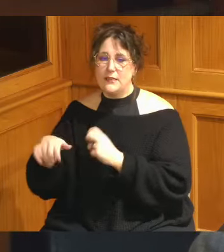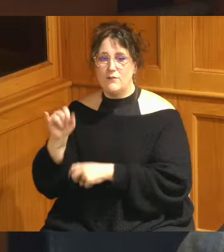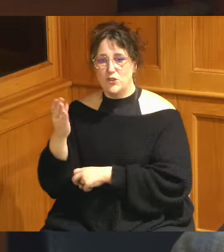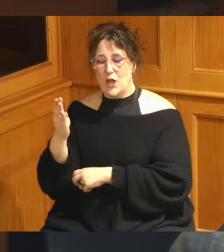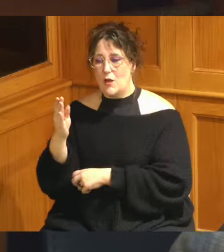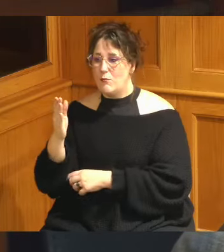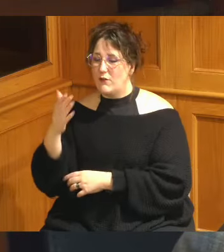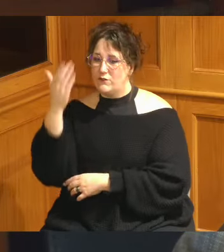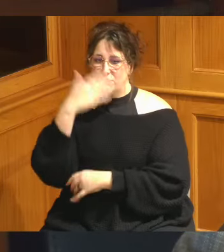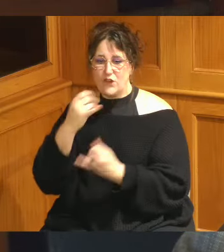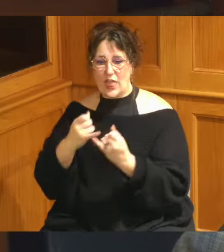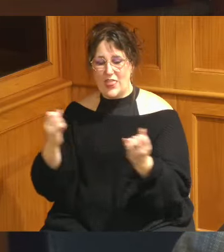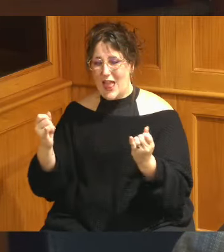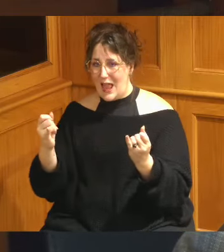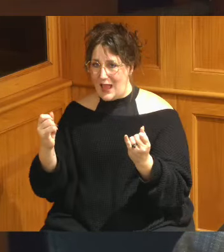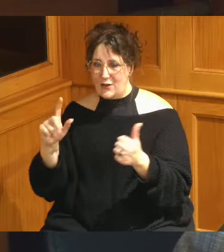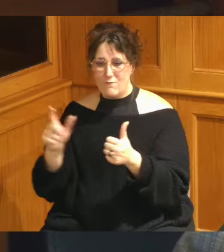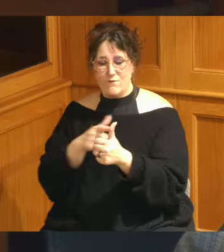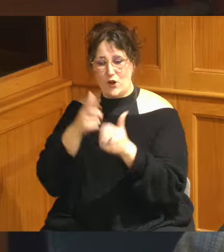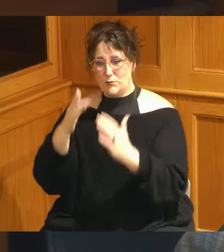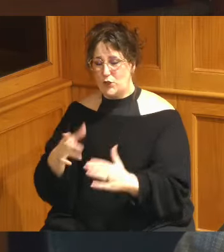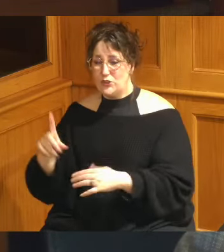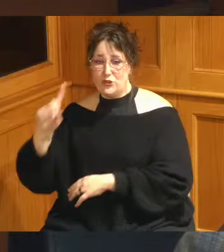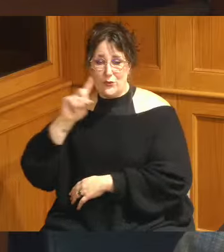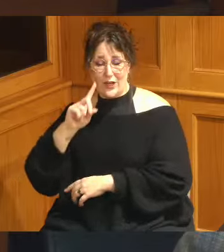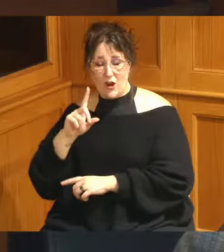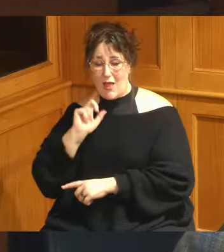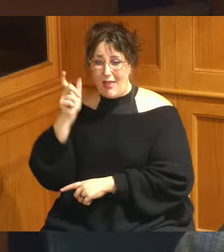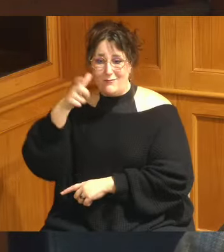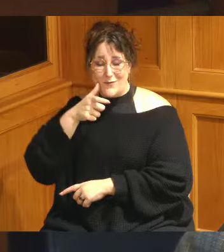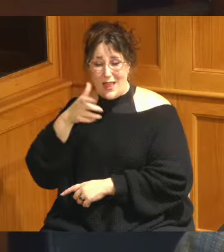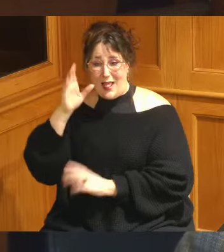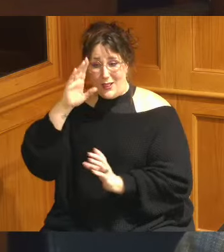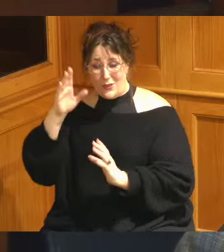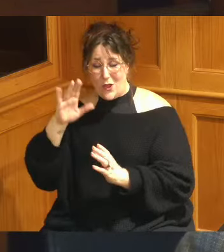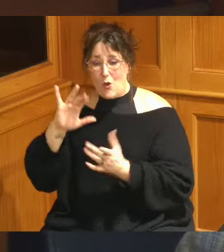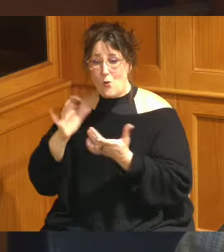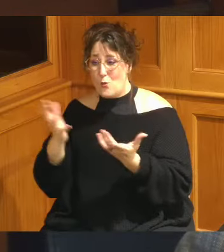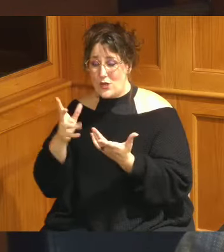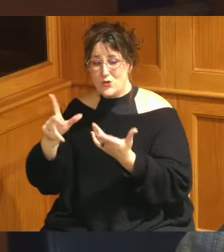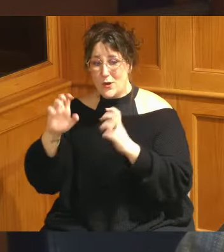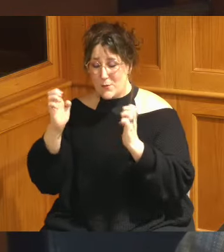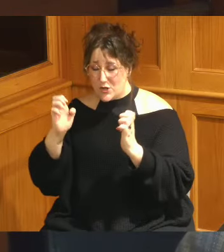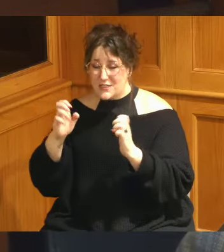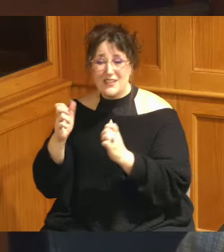front lines many times. The first person that you hear from all the coordination that's done in our